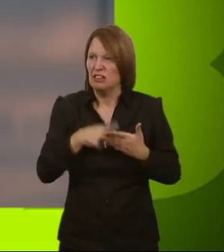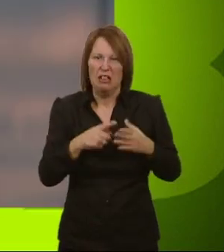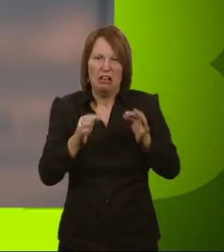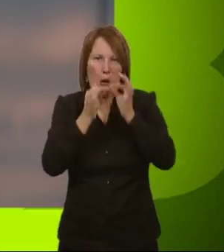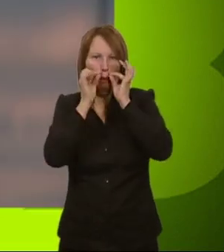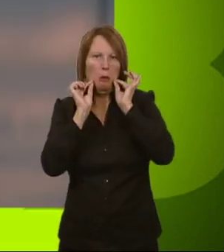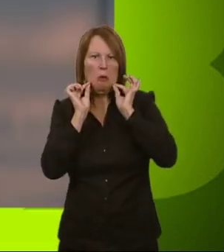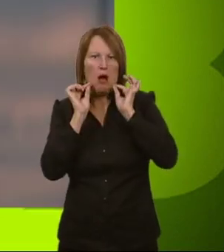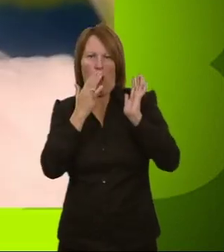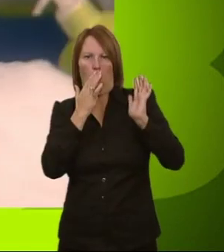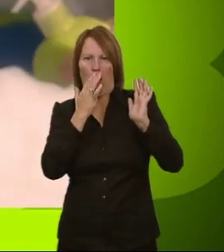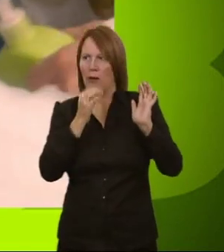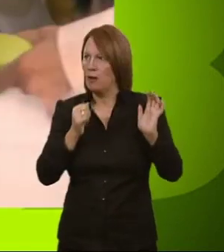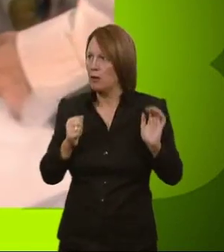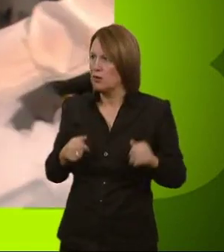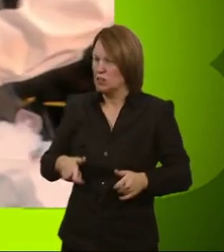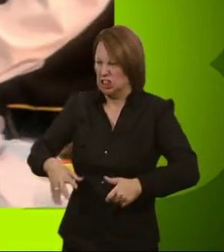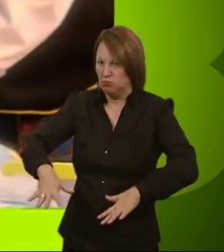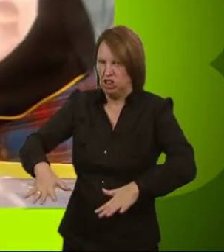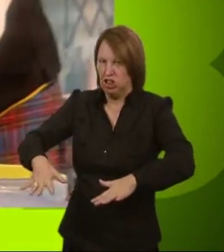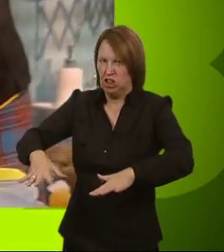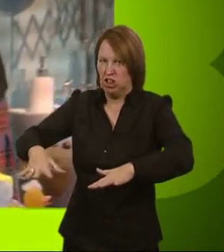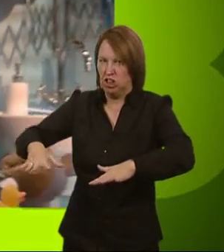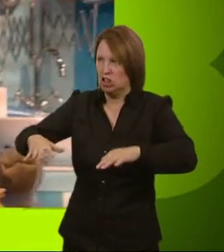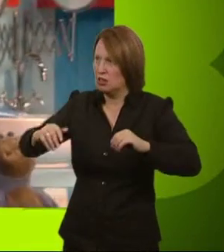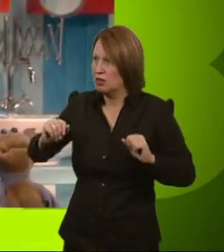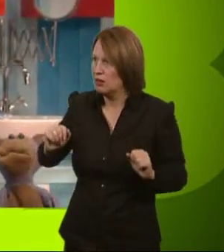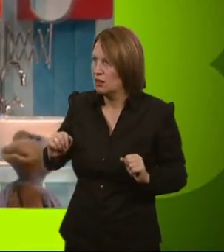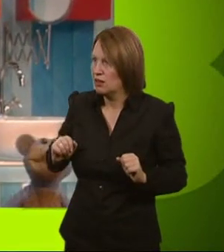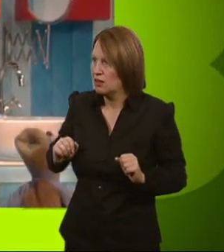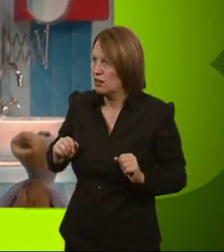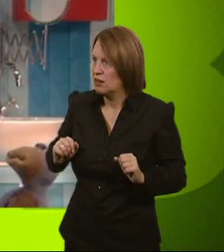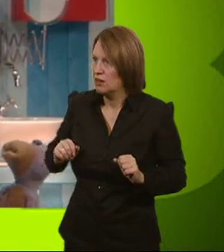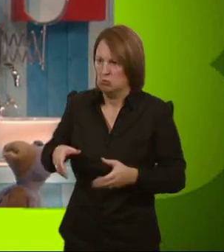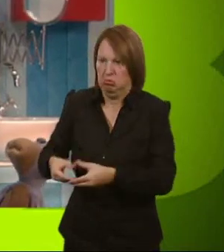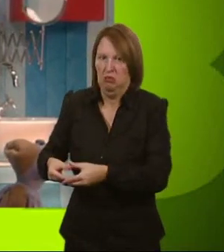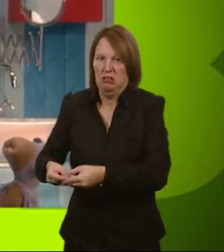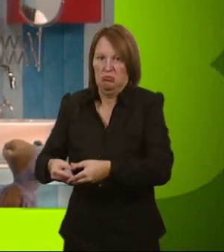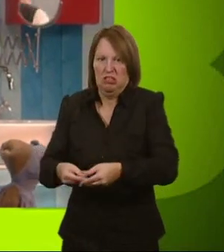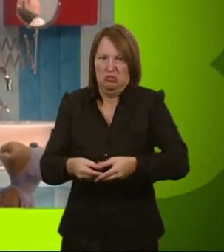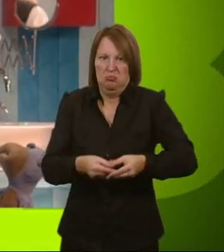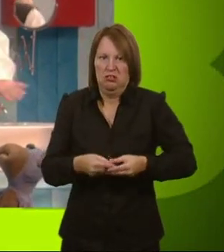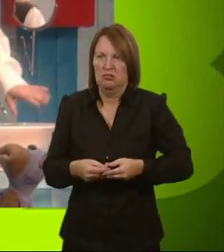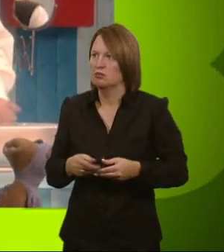ouch tip taroo right let's have a